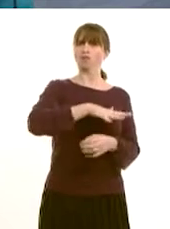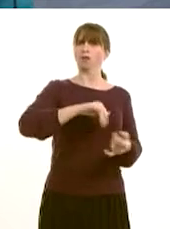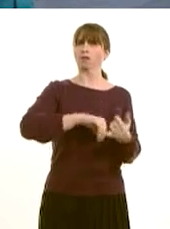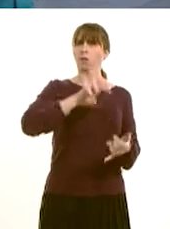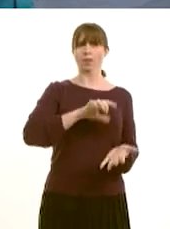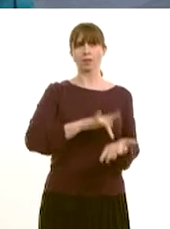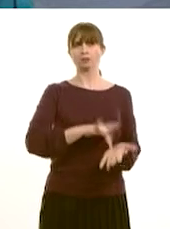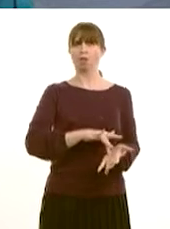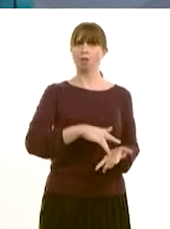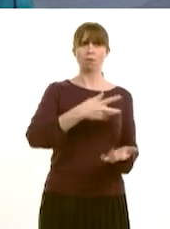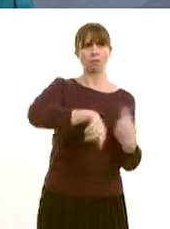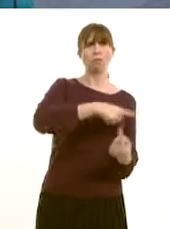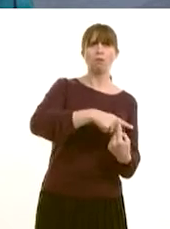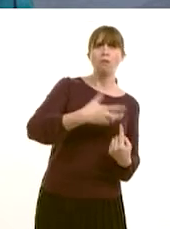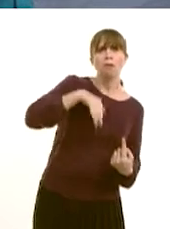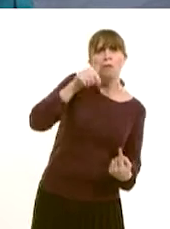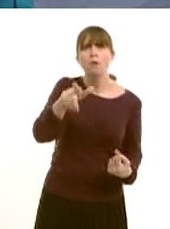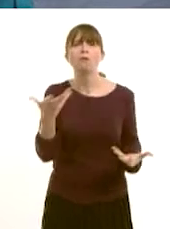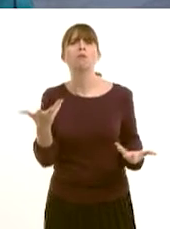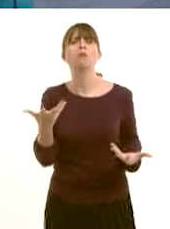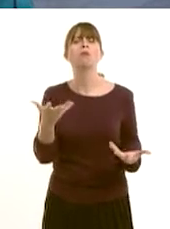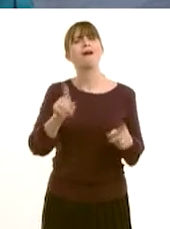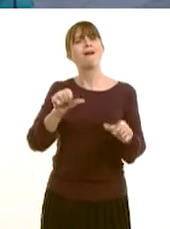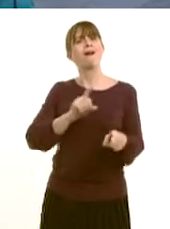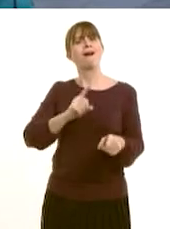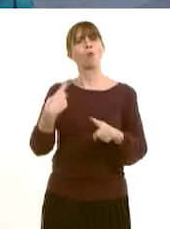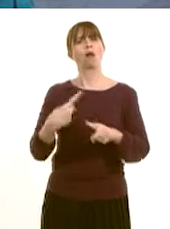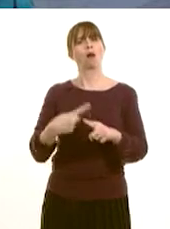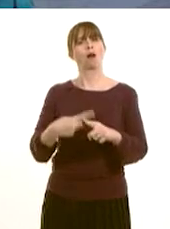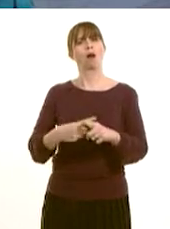Government will be taking to actually drive down waiting times so that when they do present